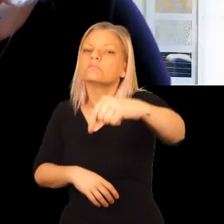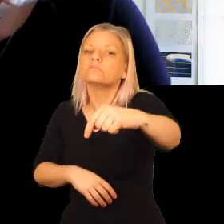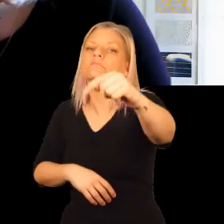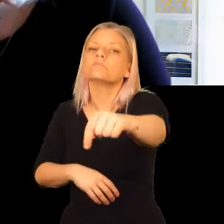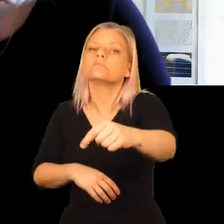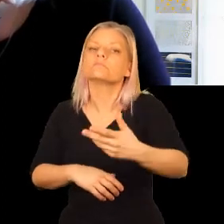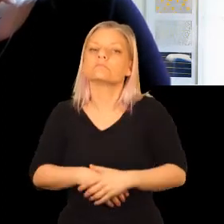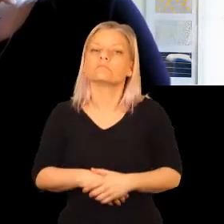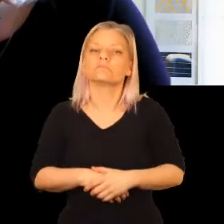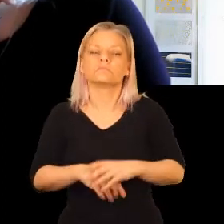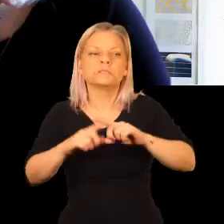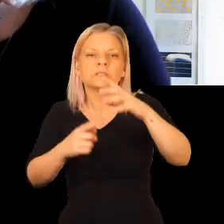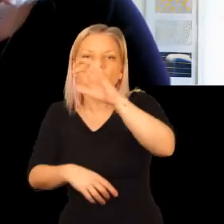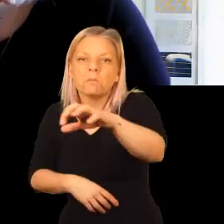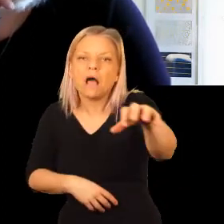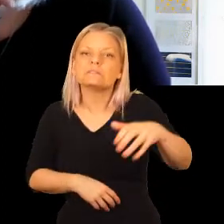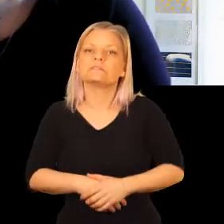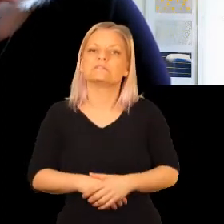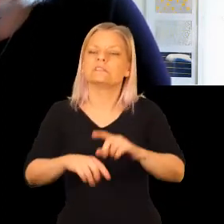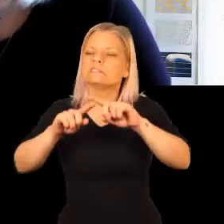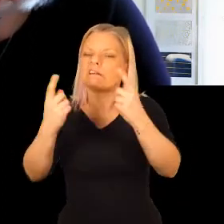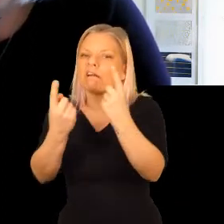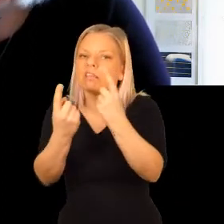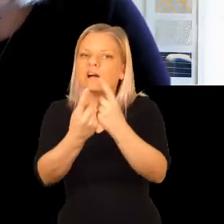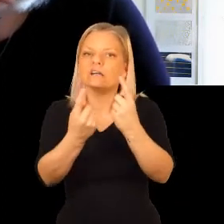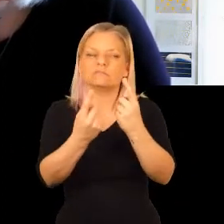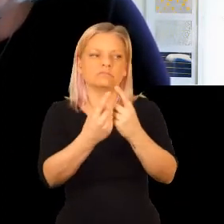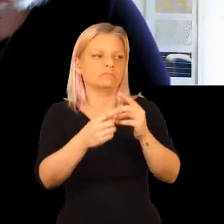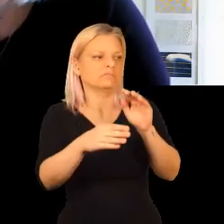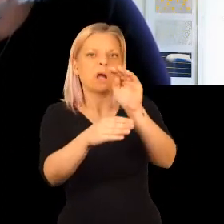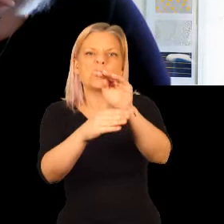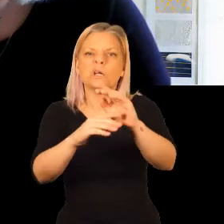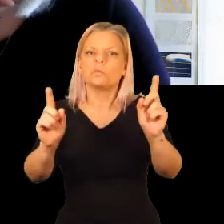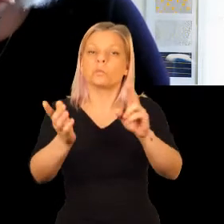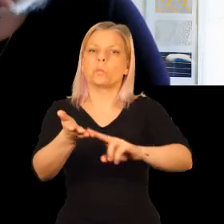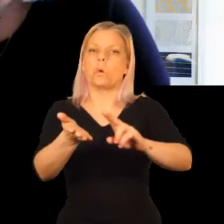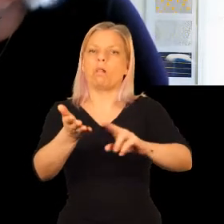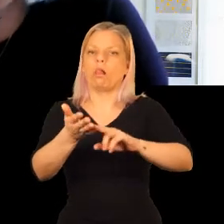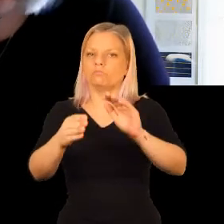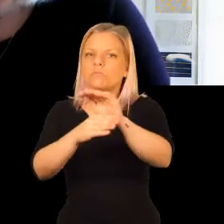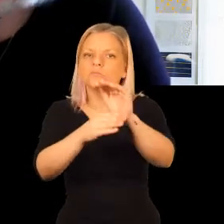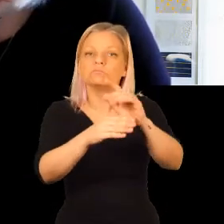that this was created from a time and place about doing something different outside the norm like